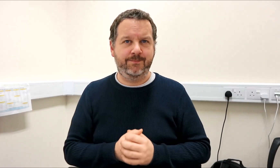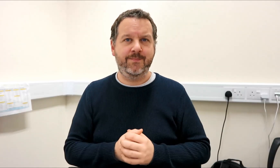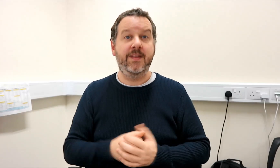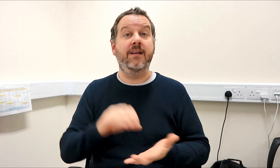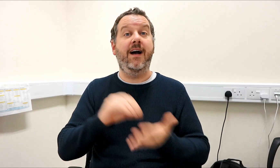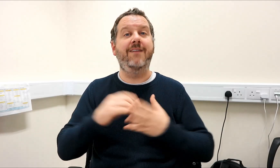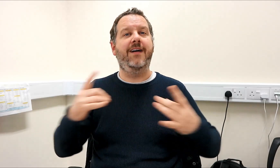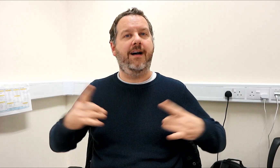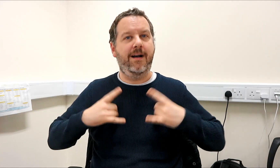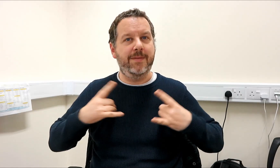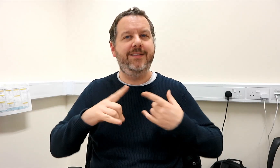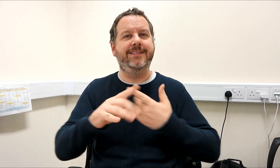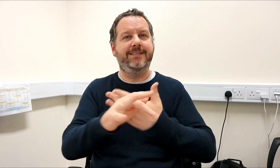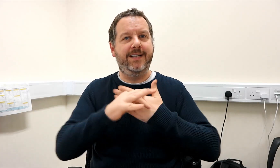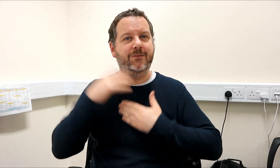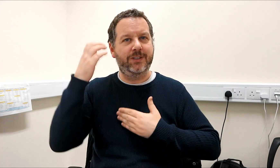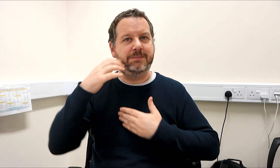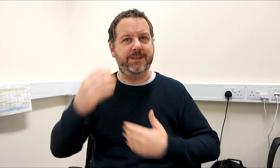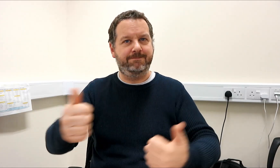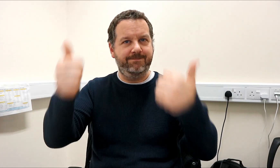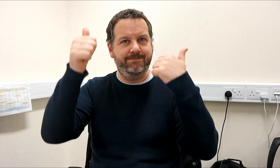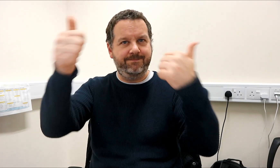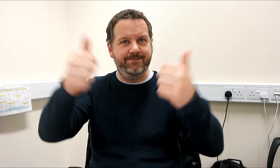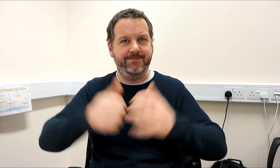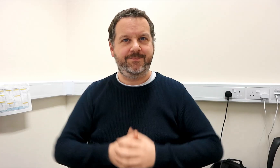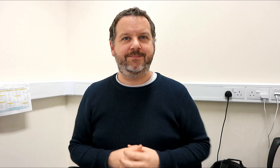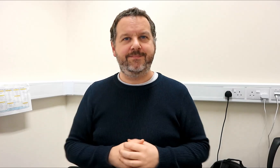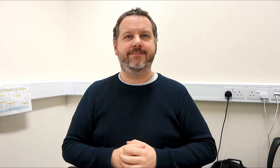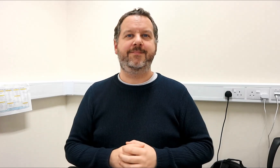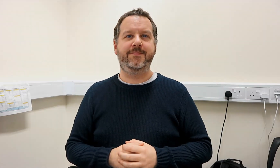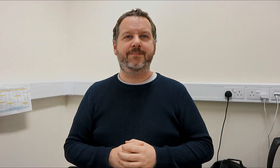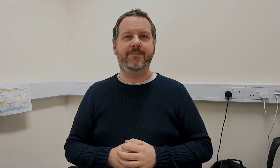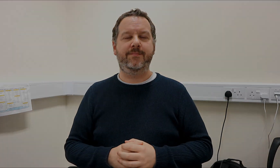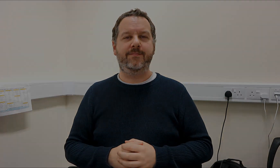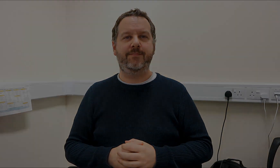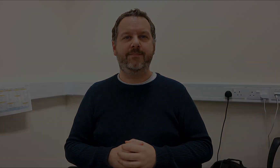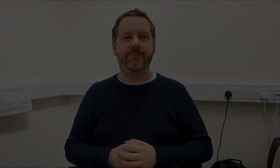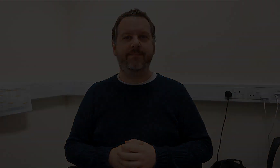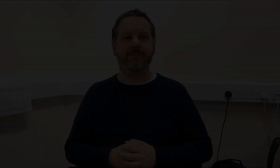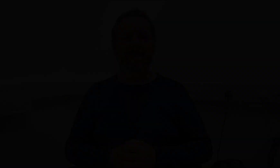Have a happy and safe Christmas!